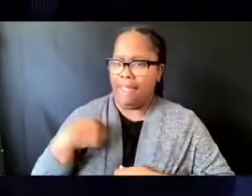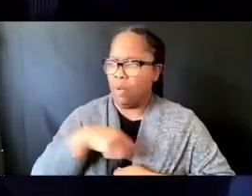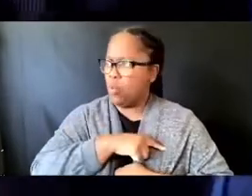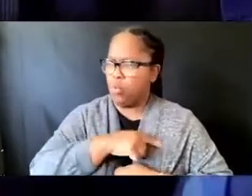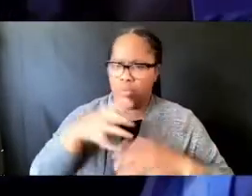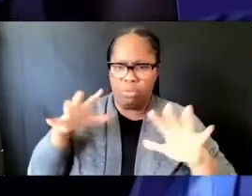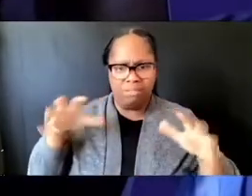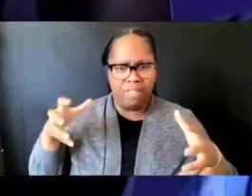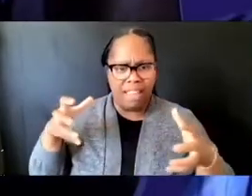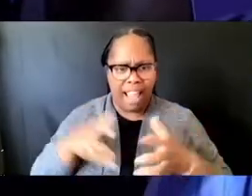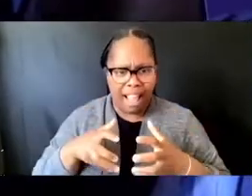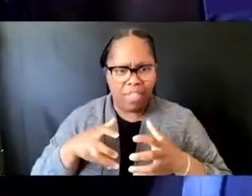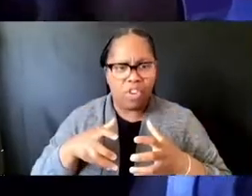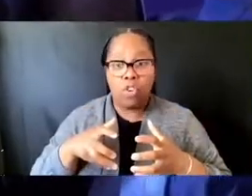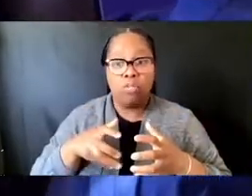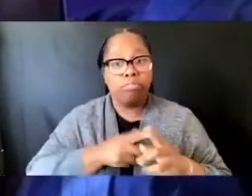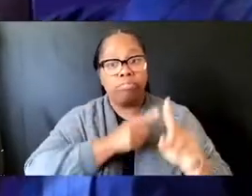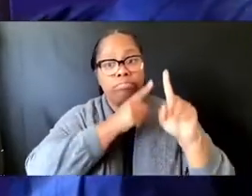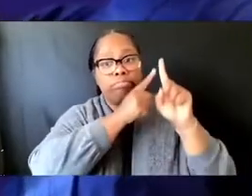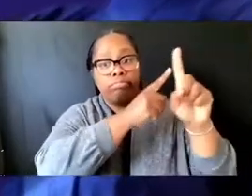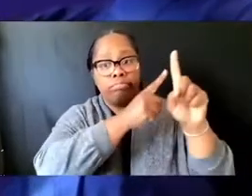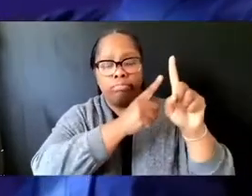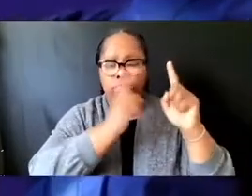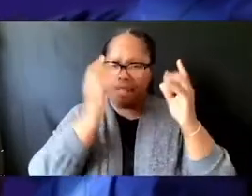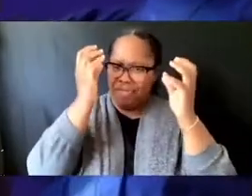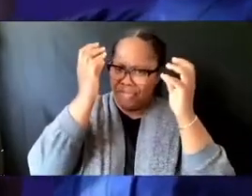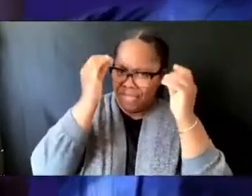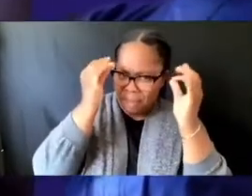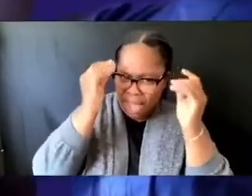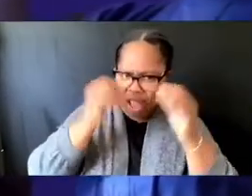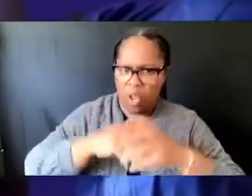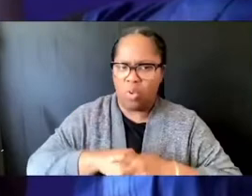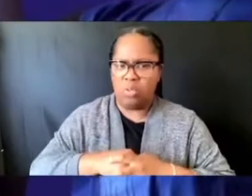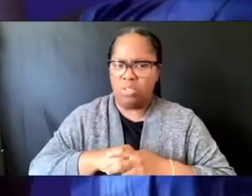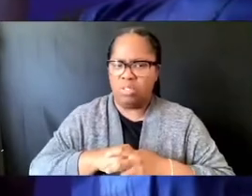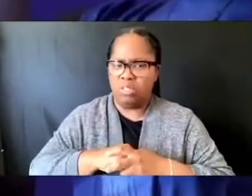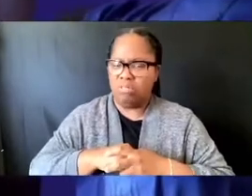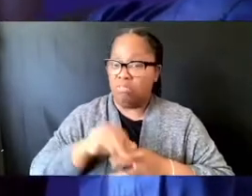to say goodbye to that great thing we call democracy.